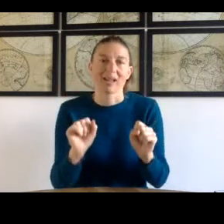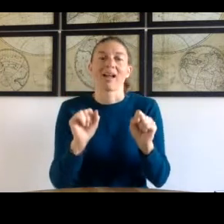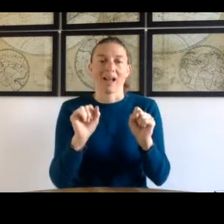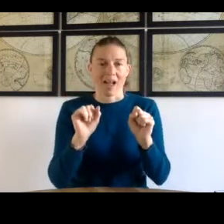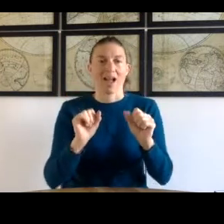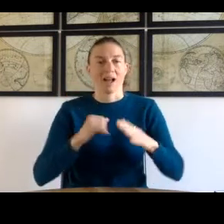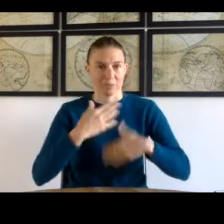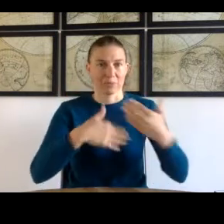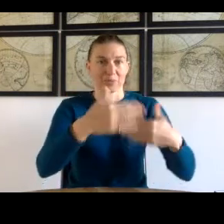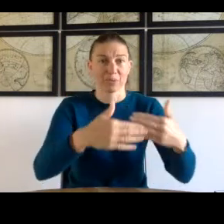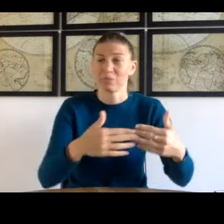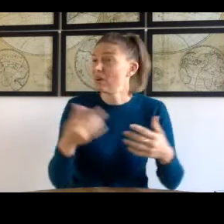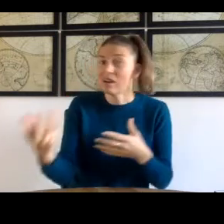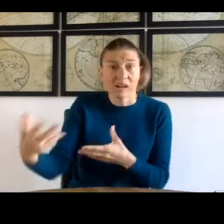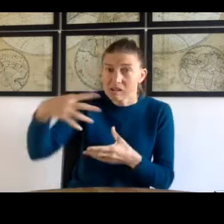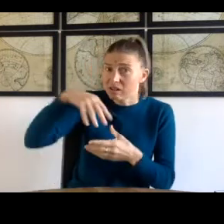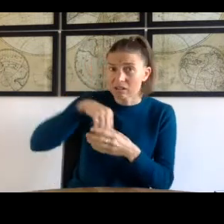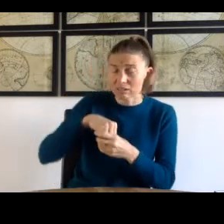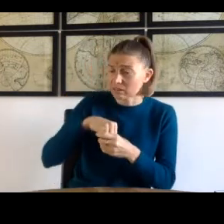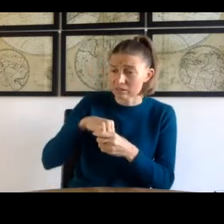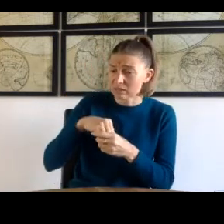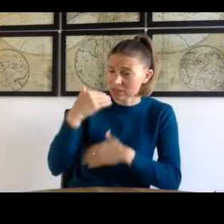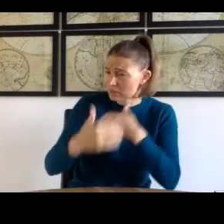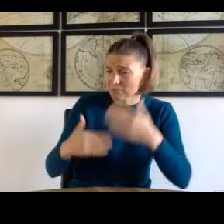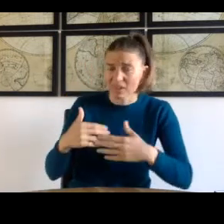in achieving what is universal inclusion.